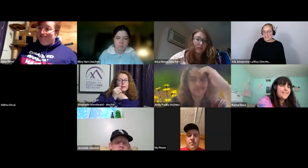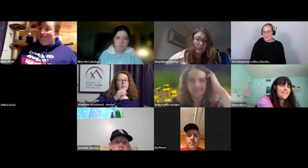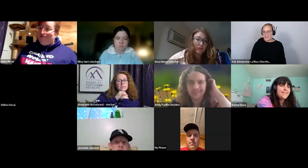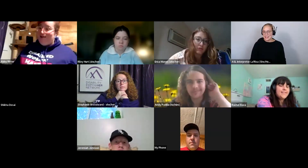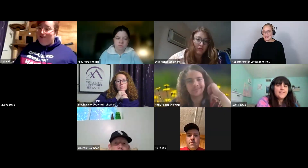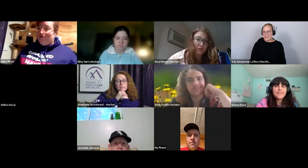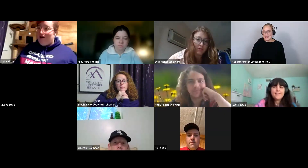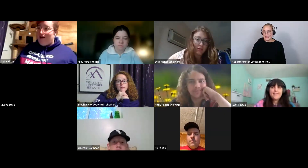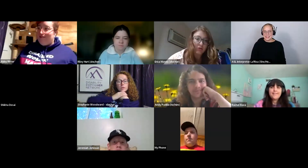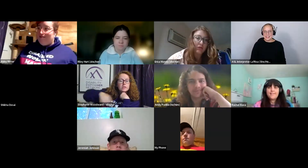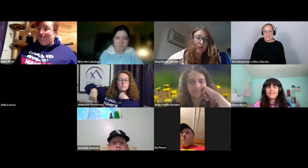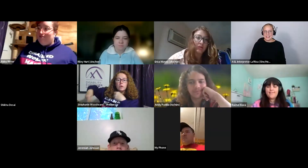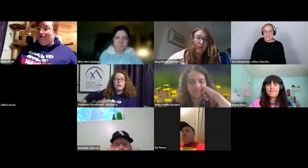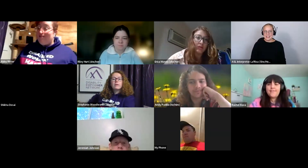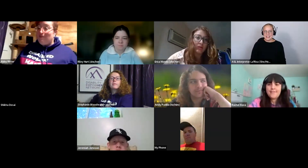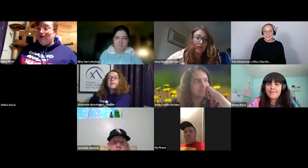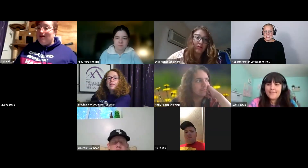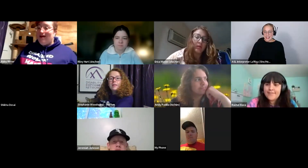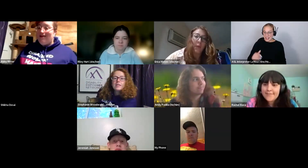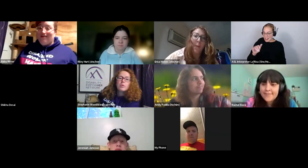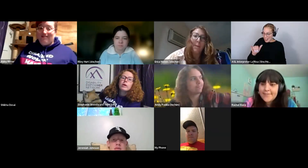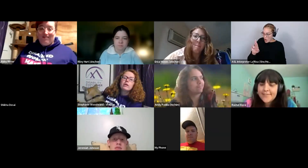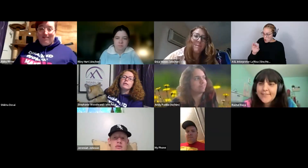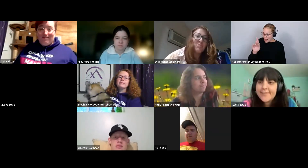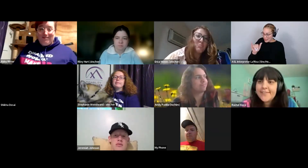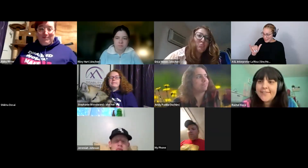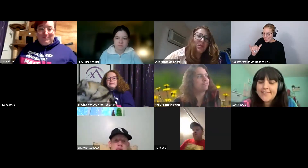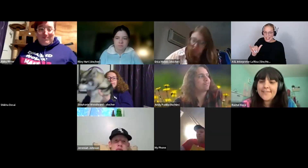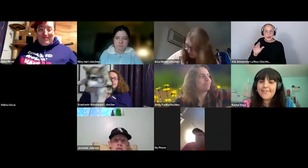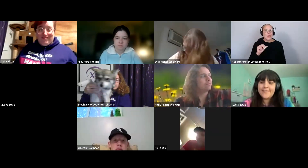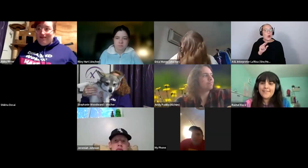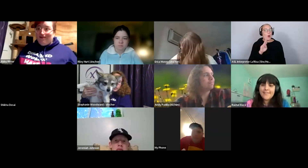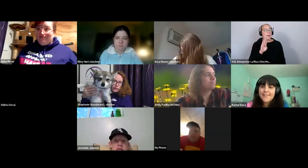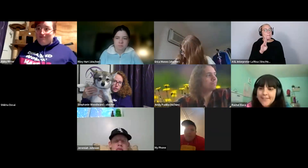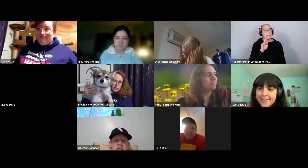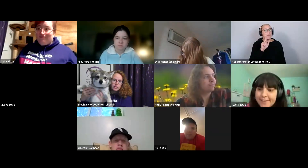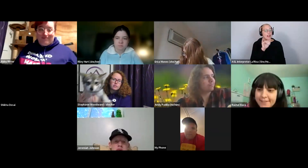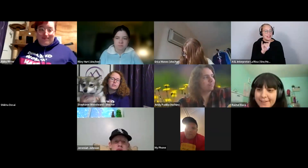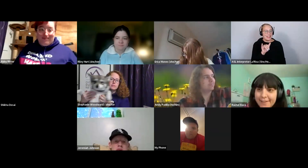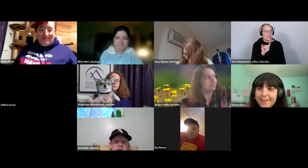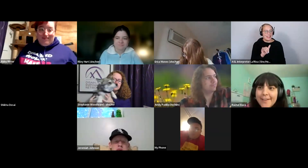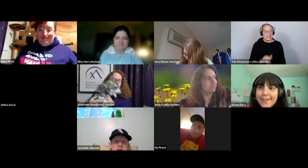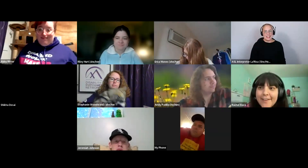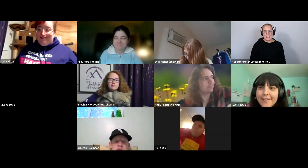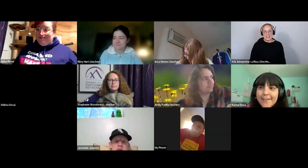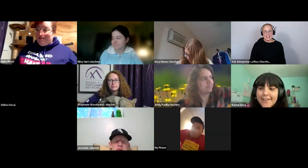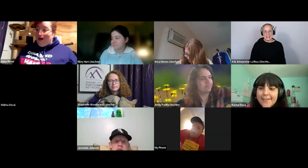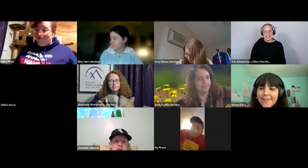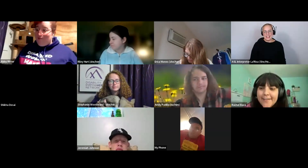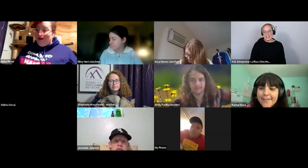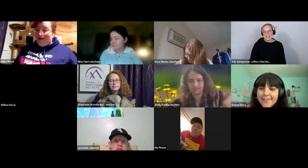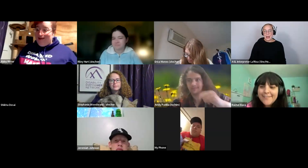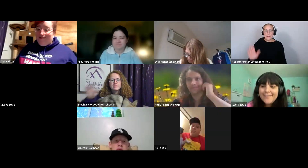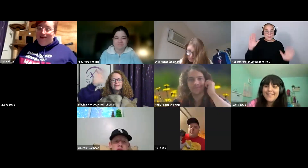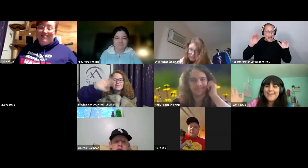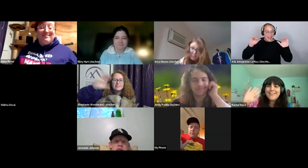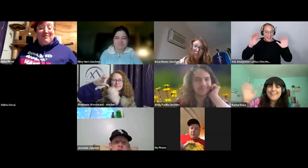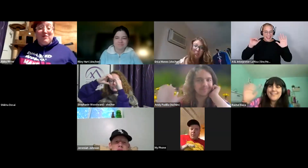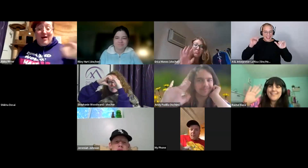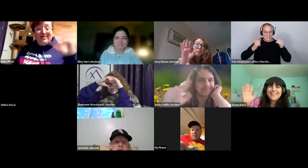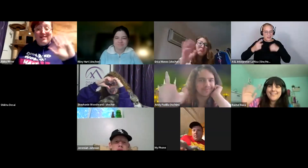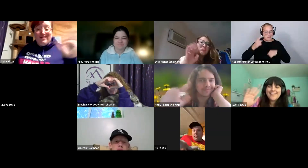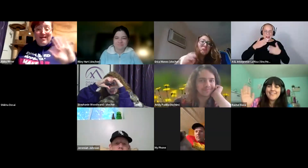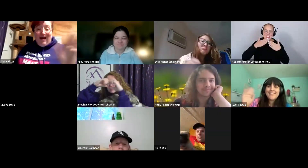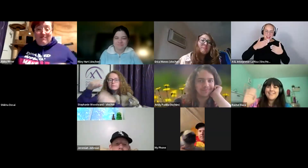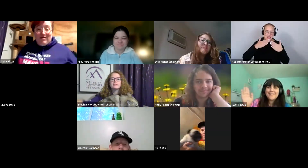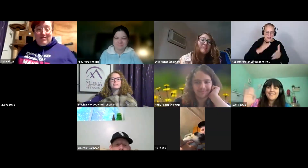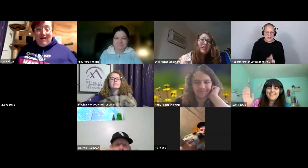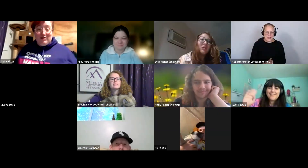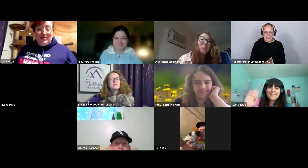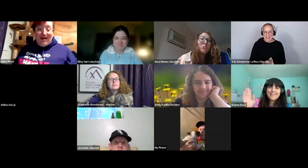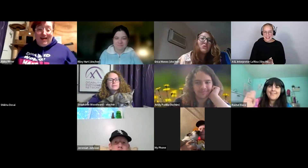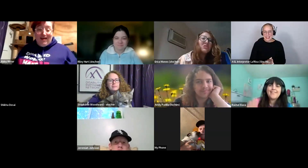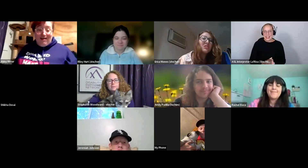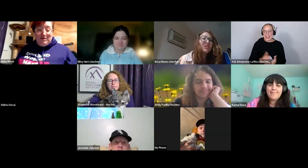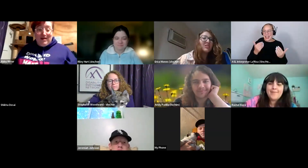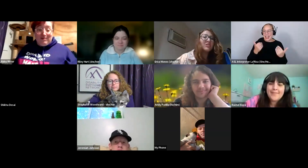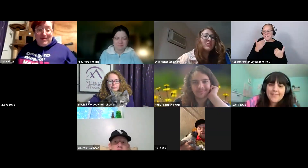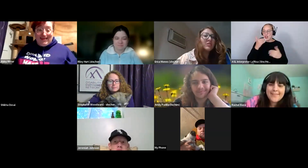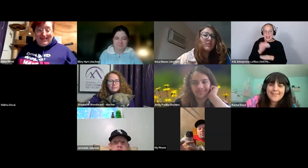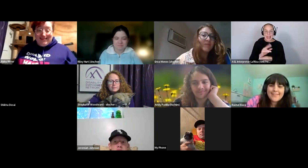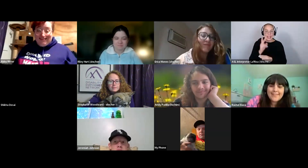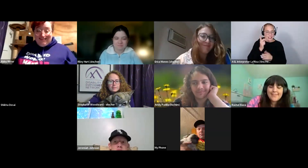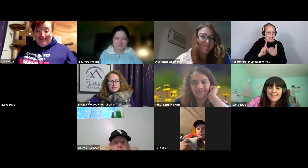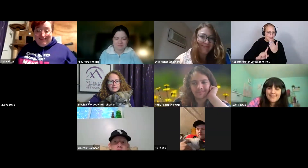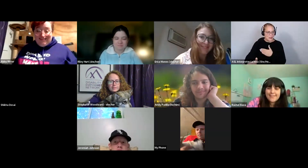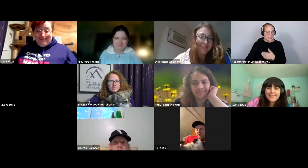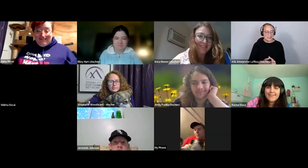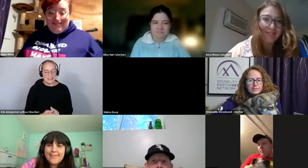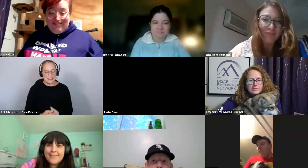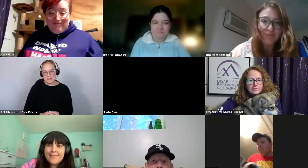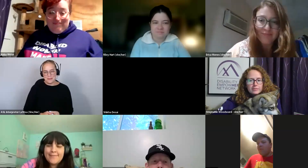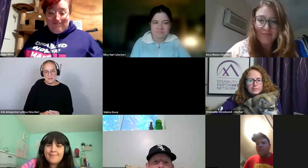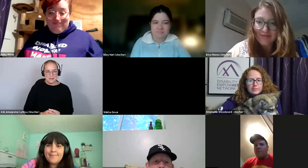tomorrow? Is that okay? Cool.